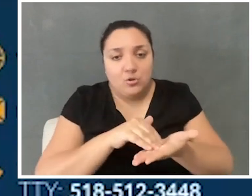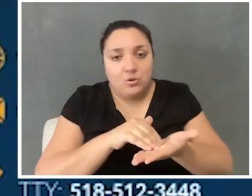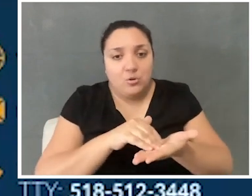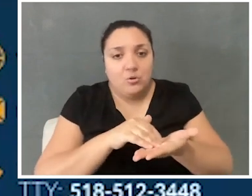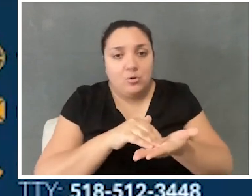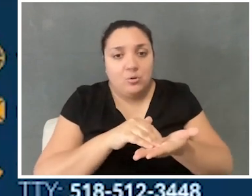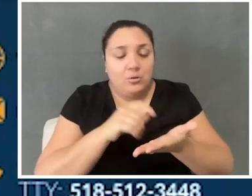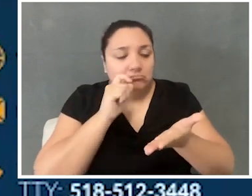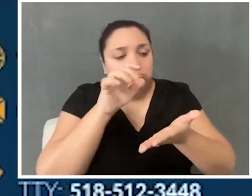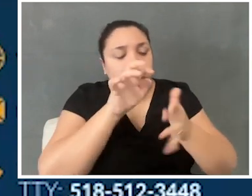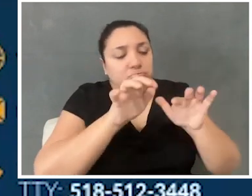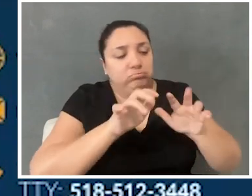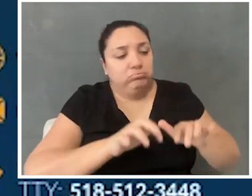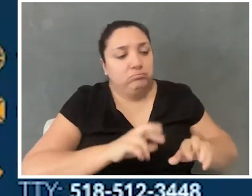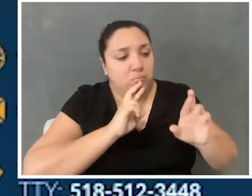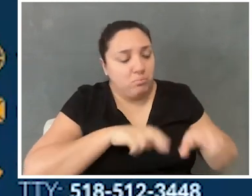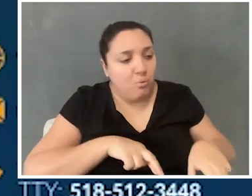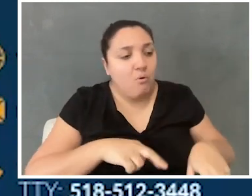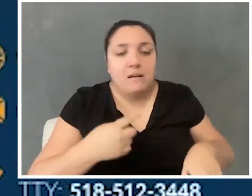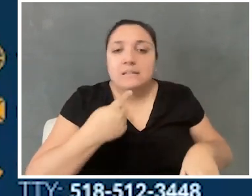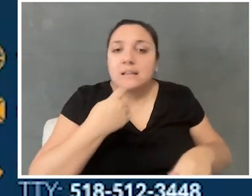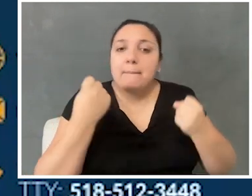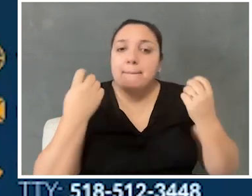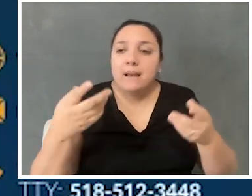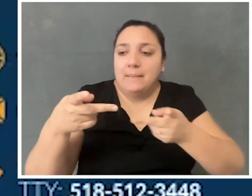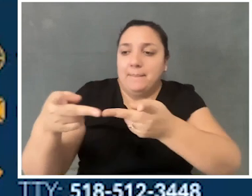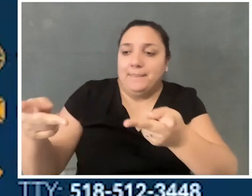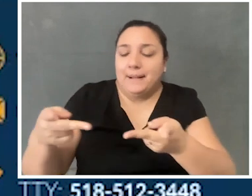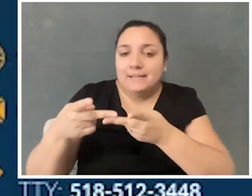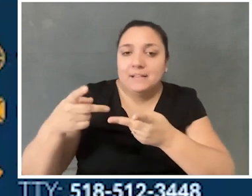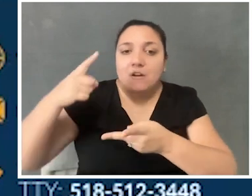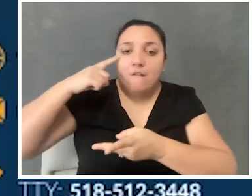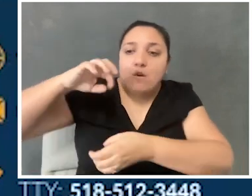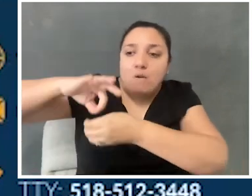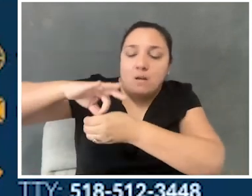many inaccessible polling places, but what was disturbing about it